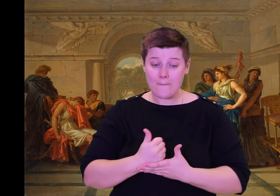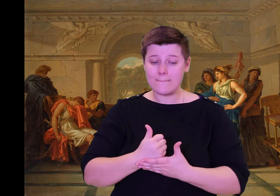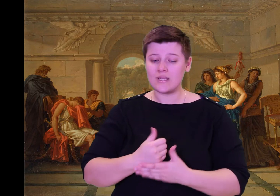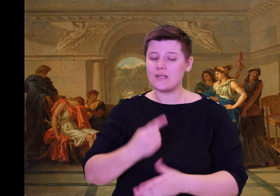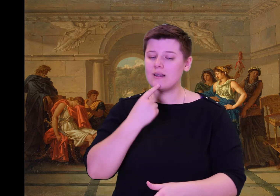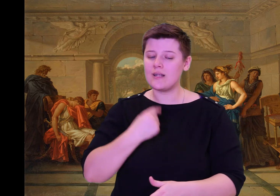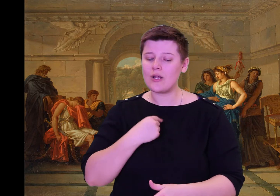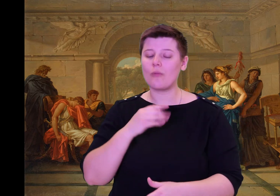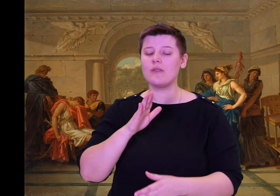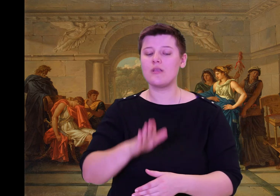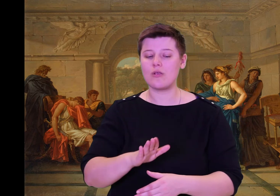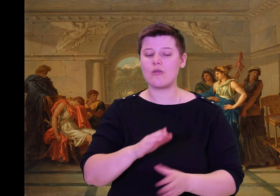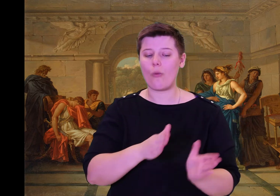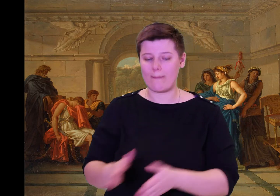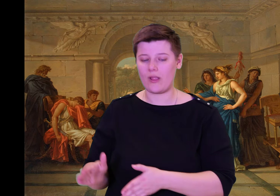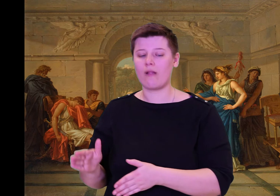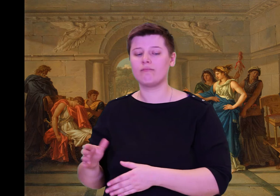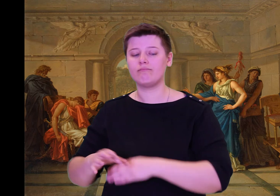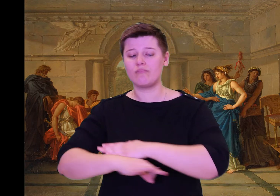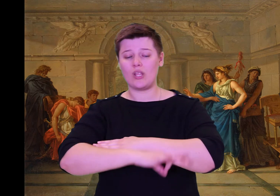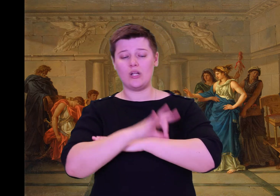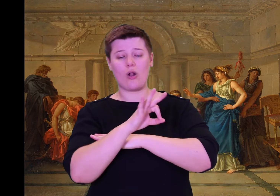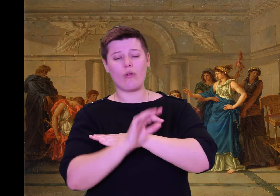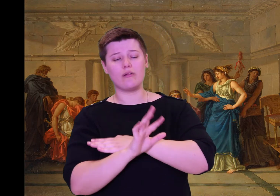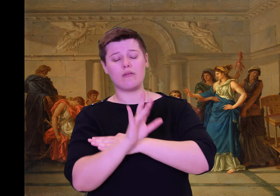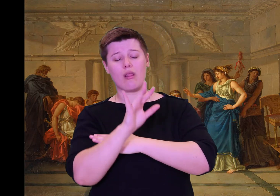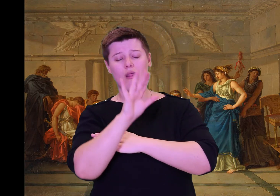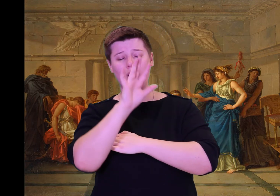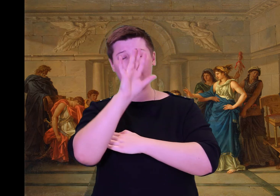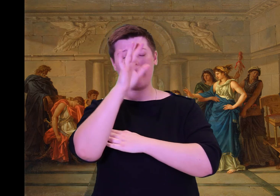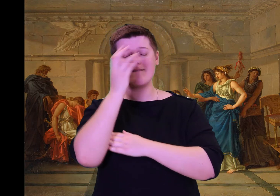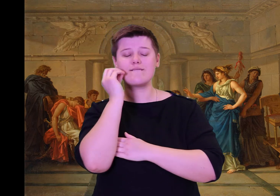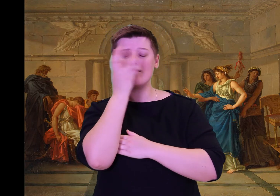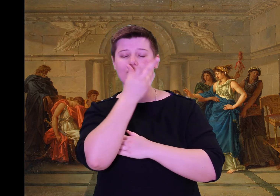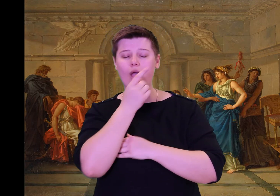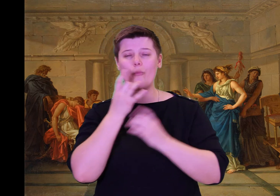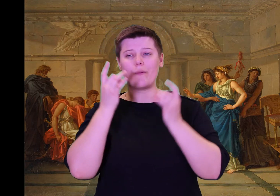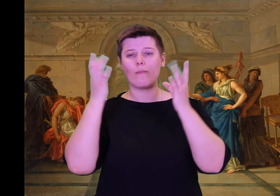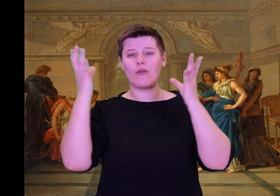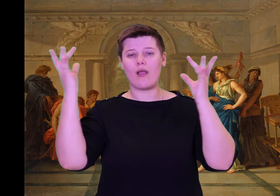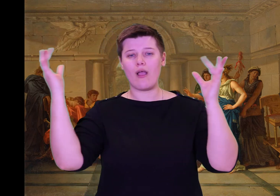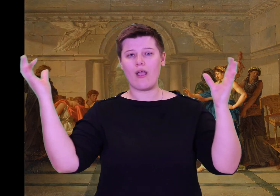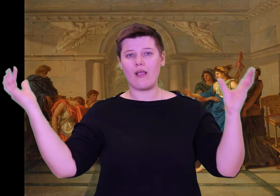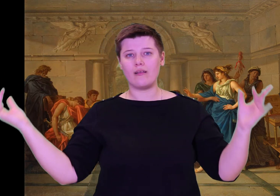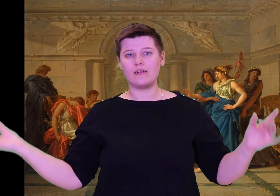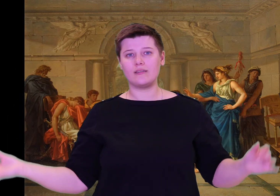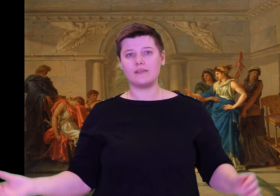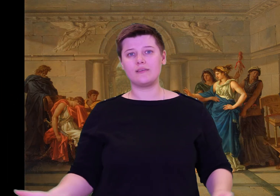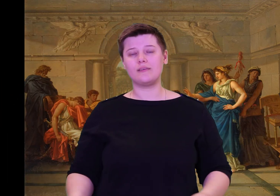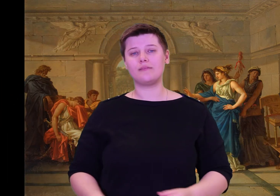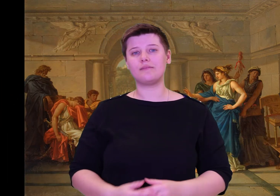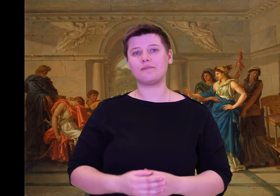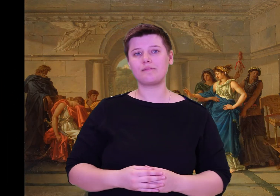They always desire obedience. There is an island out in the sea beside the coast